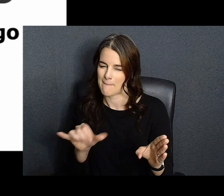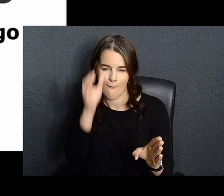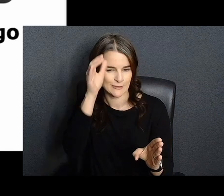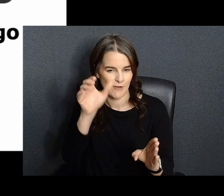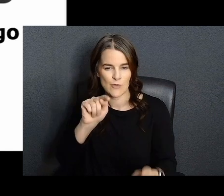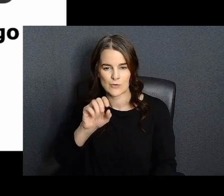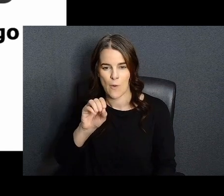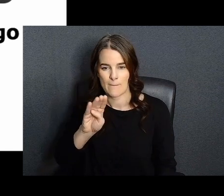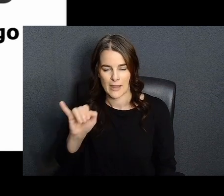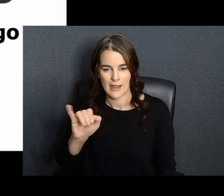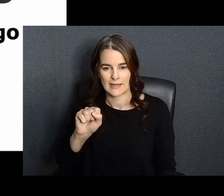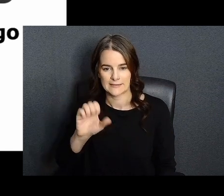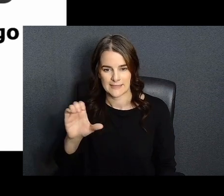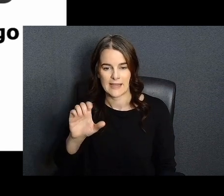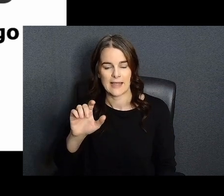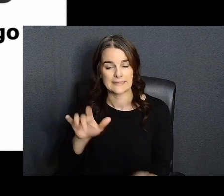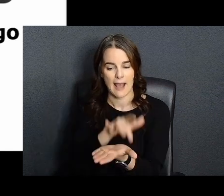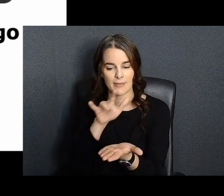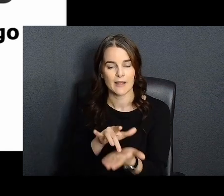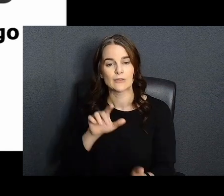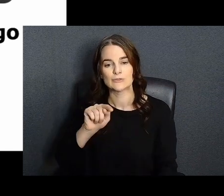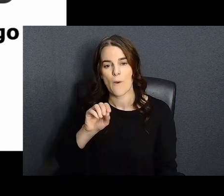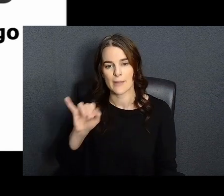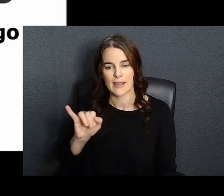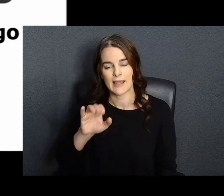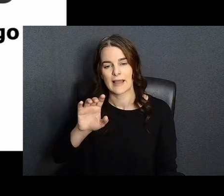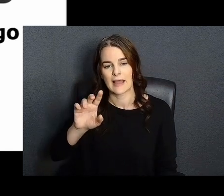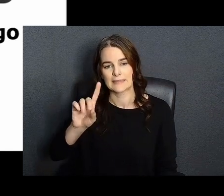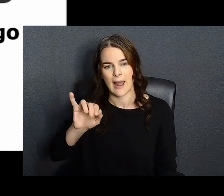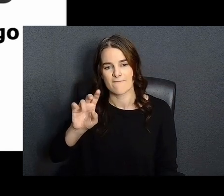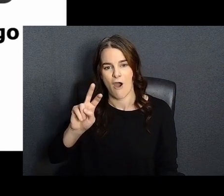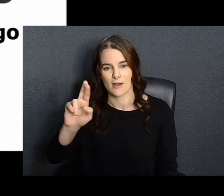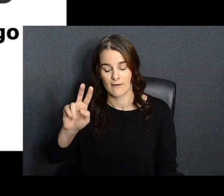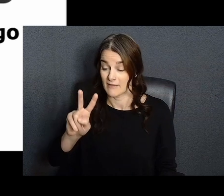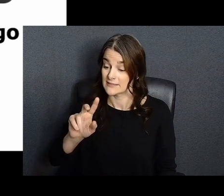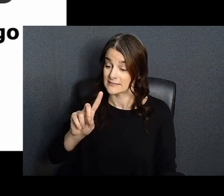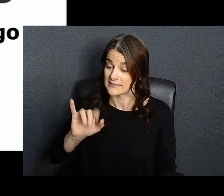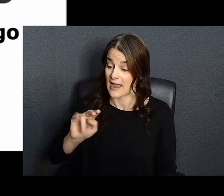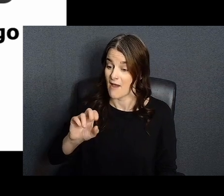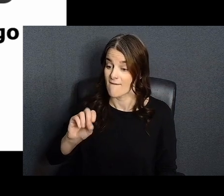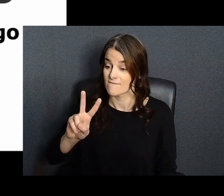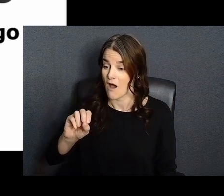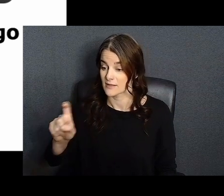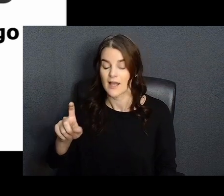That's from the company Tobii Dynavox. You're going to be limited to their software, TD Snap, on that one.